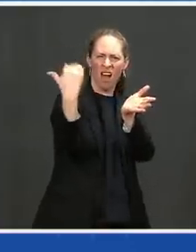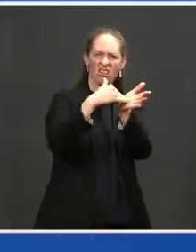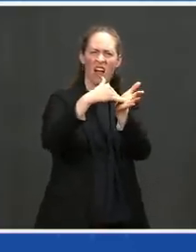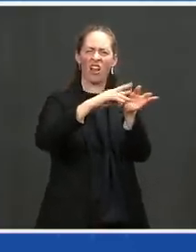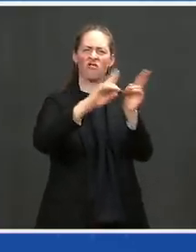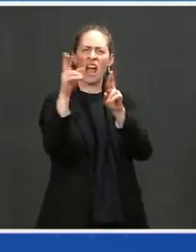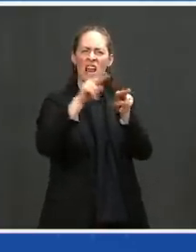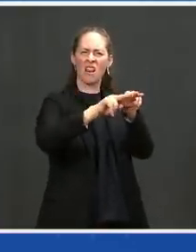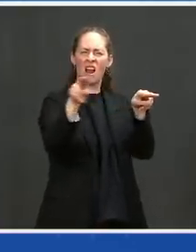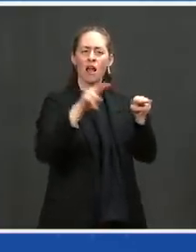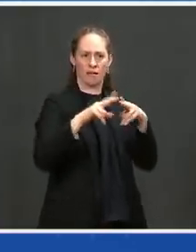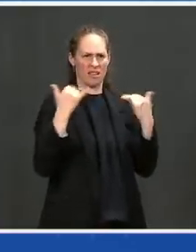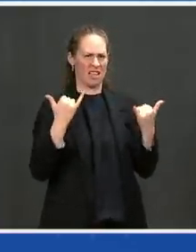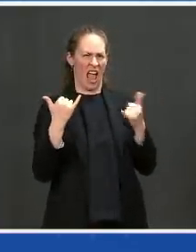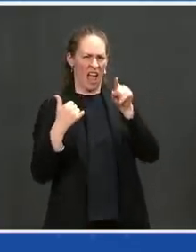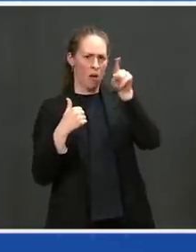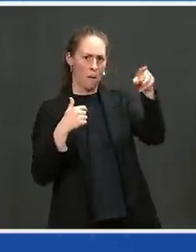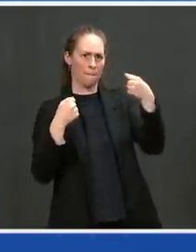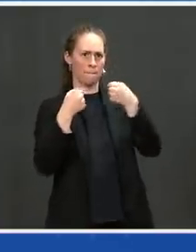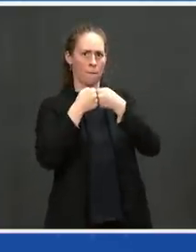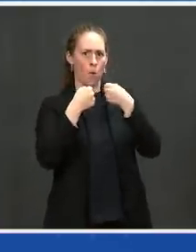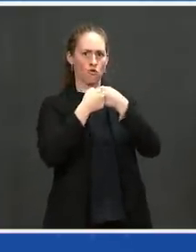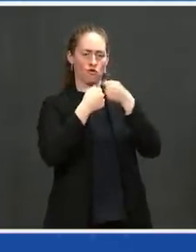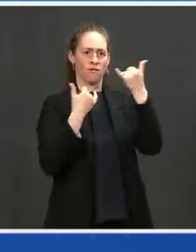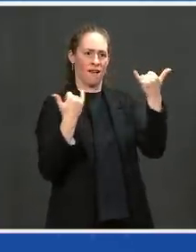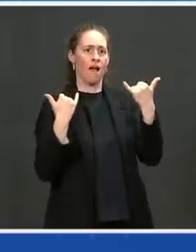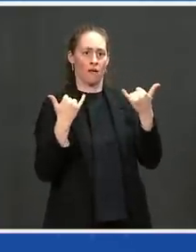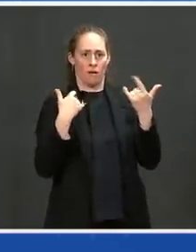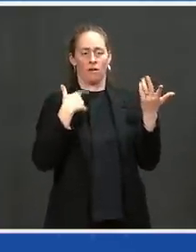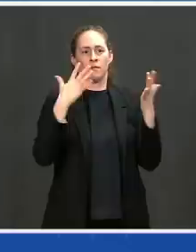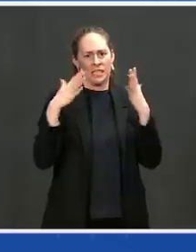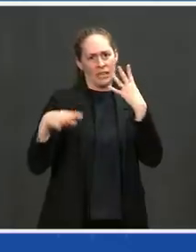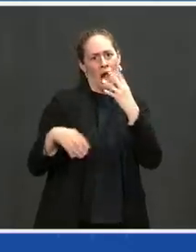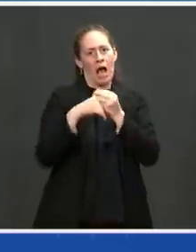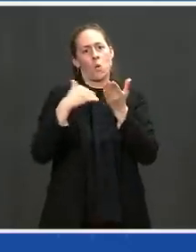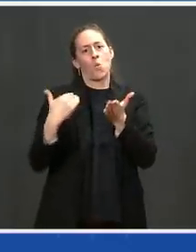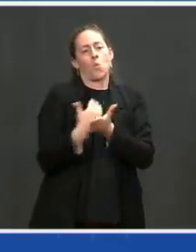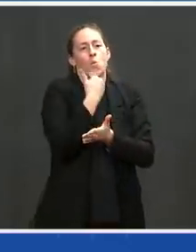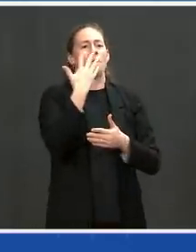So we're building back up the capacity that should have been maintained